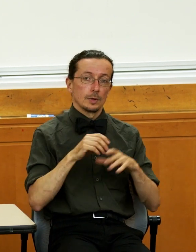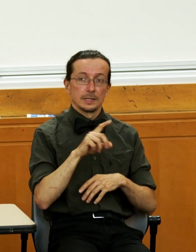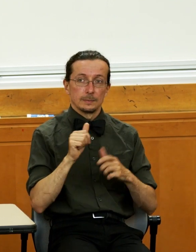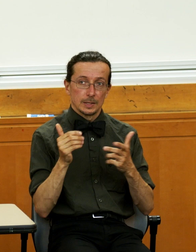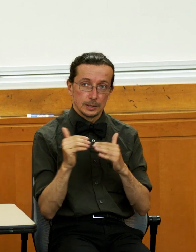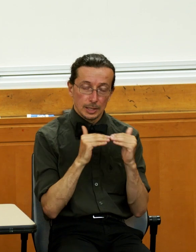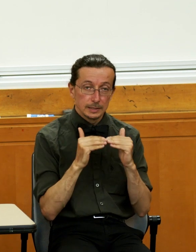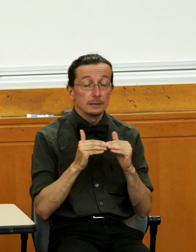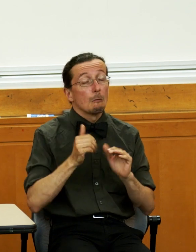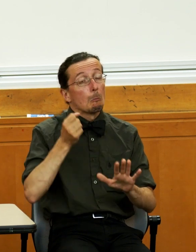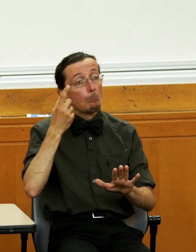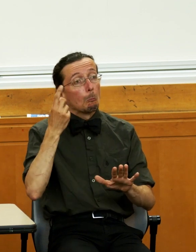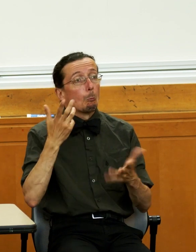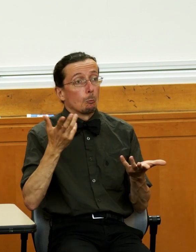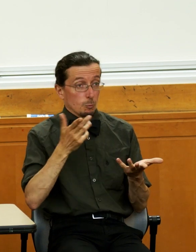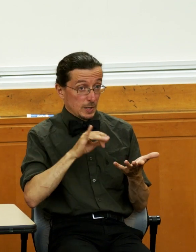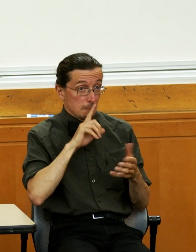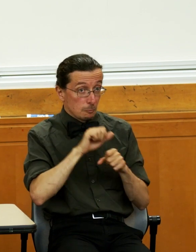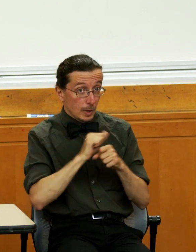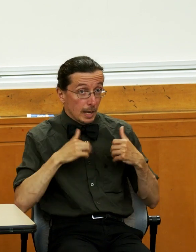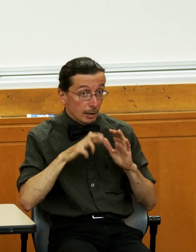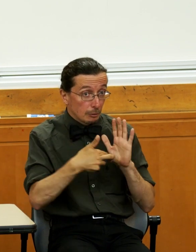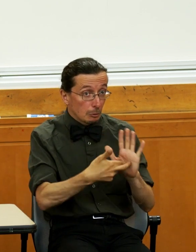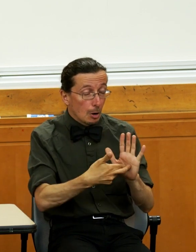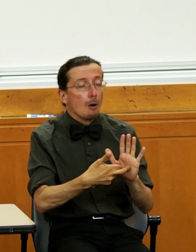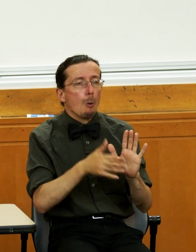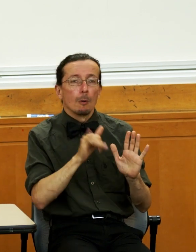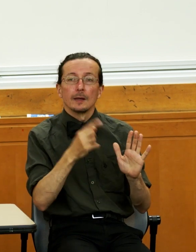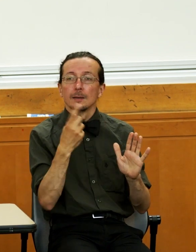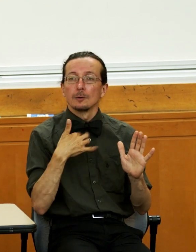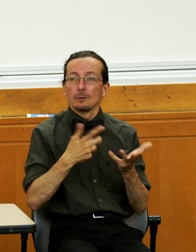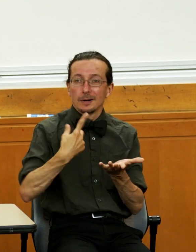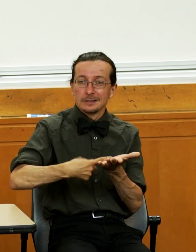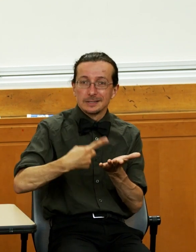the question of whether it does was one of the things we wanted to discuss at the symposium.